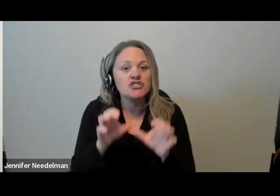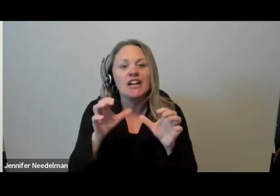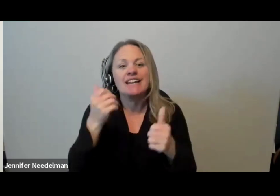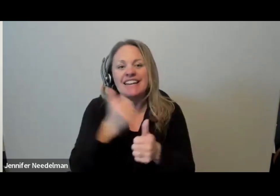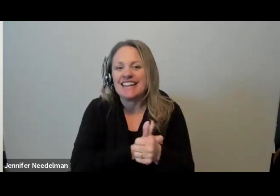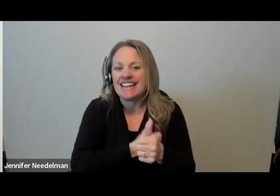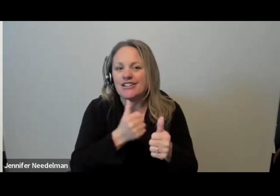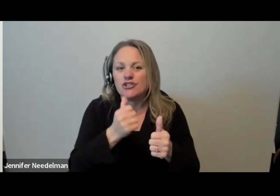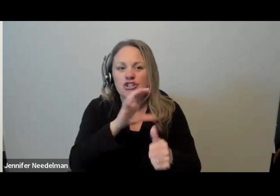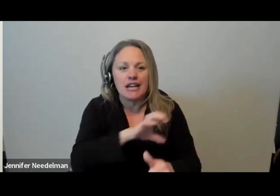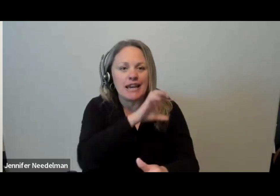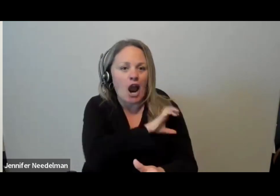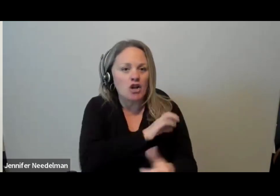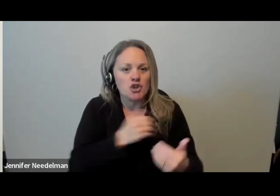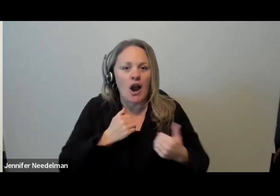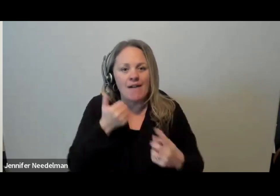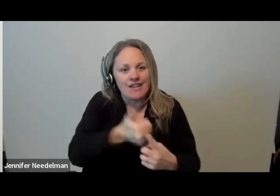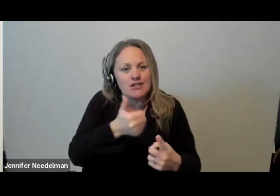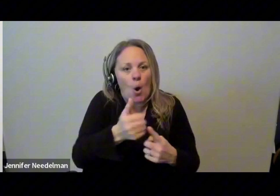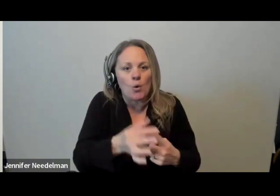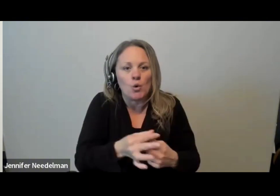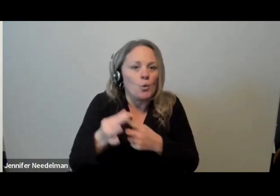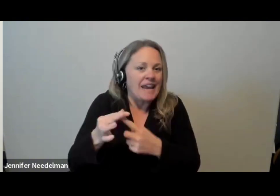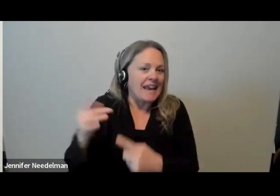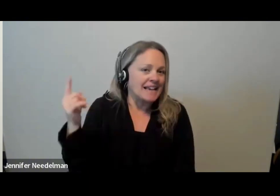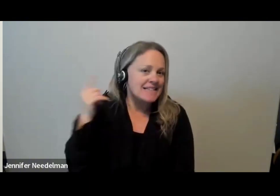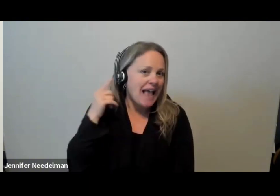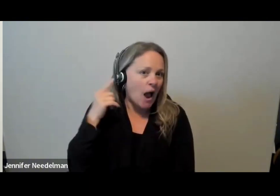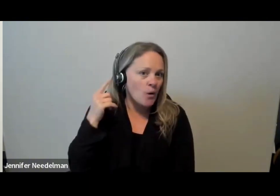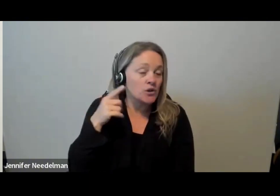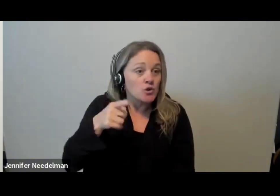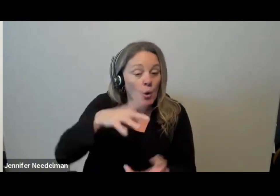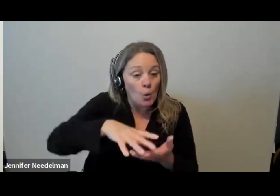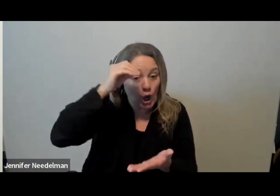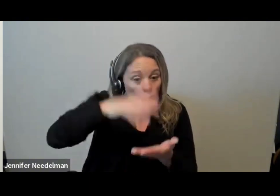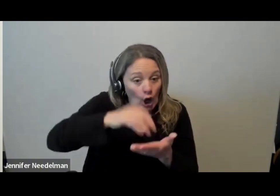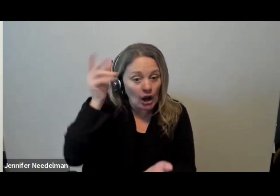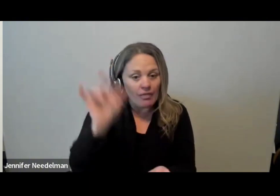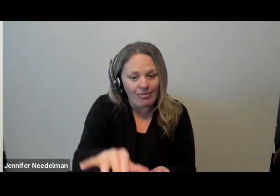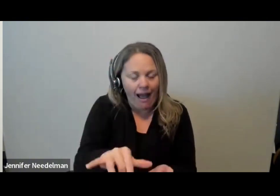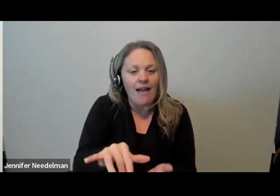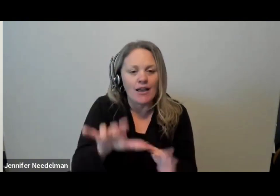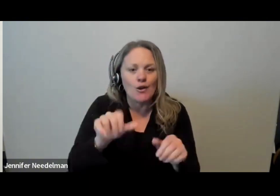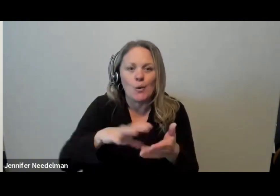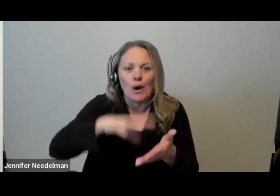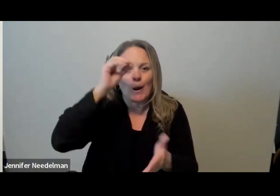its own unique sound. And so what that means is that as you learn those things, you can learn all of those of how that works.